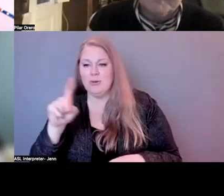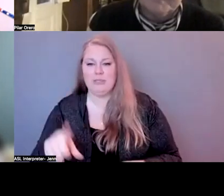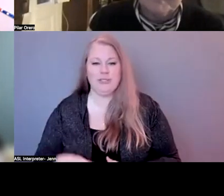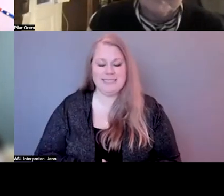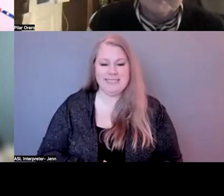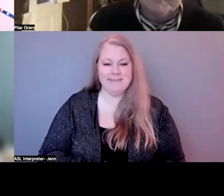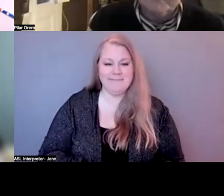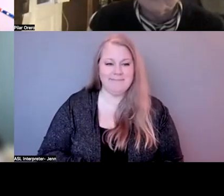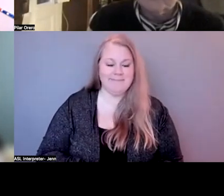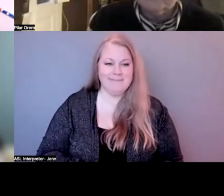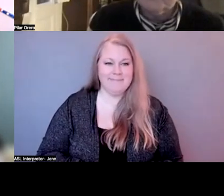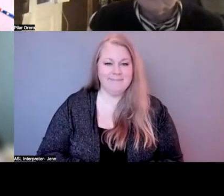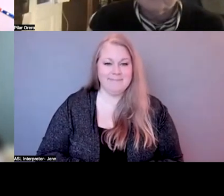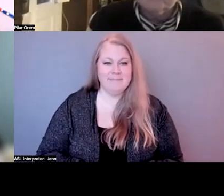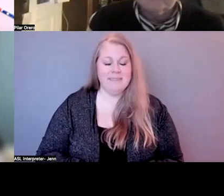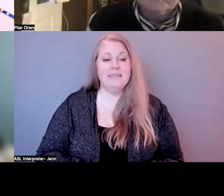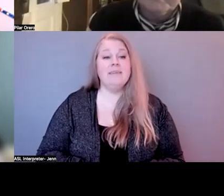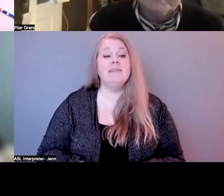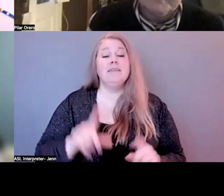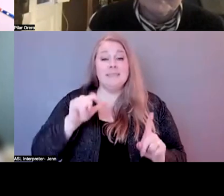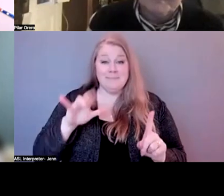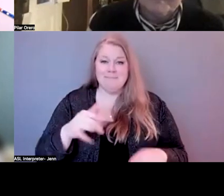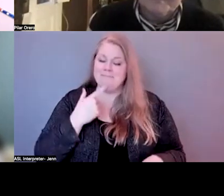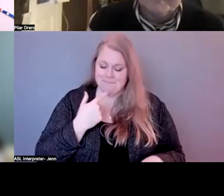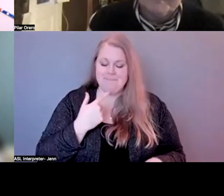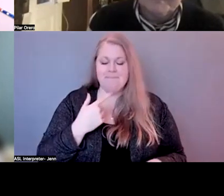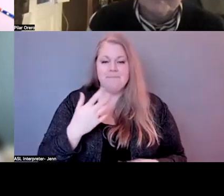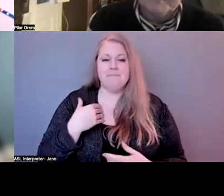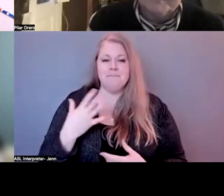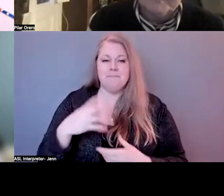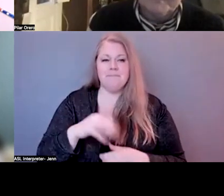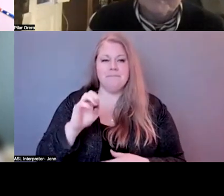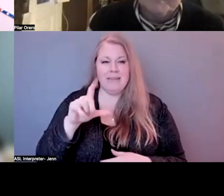Part of what I wanted to mention was L's question and if we are talking